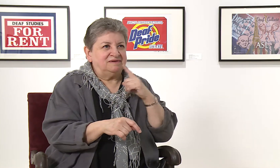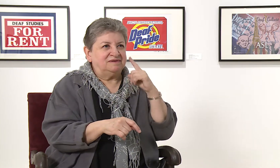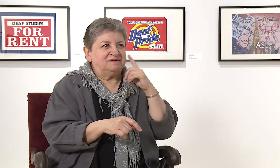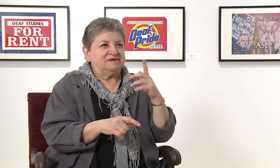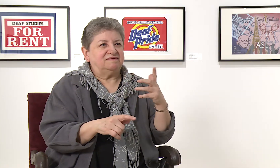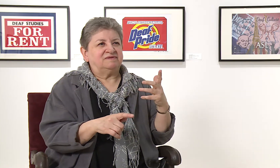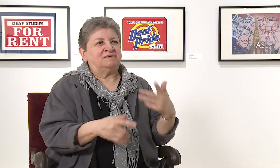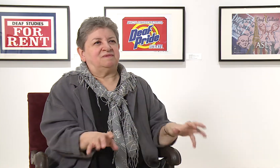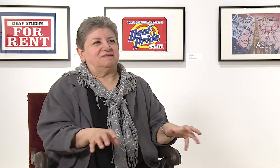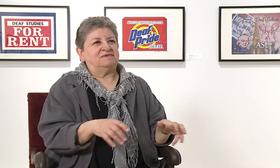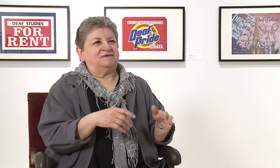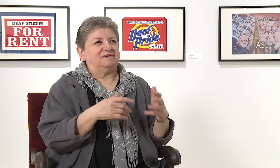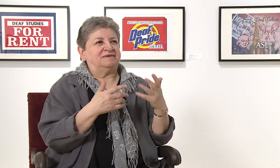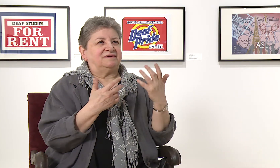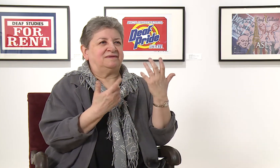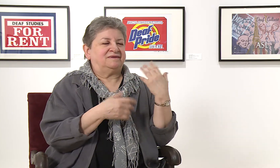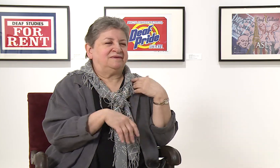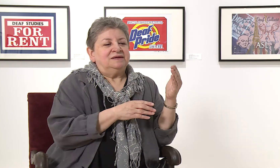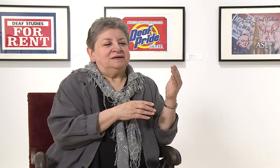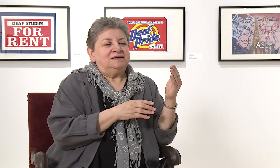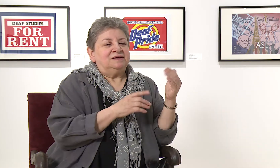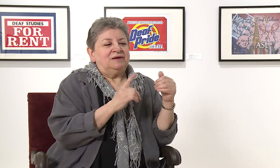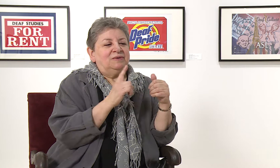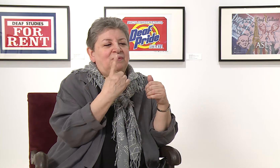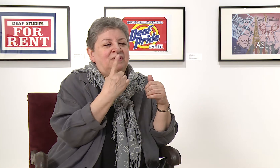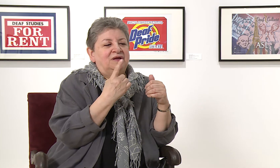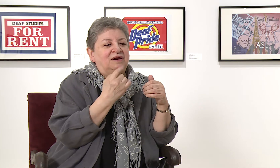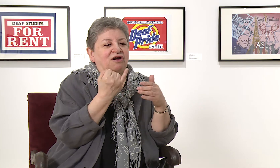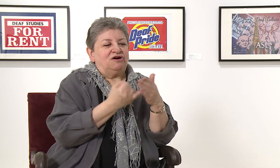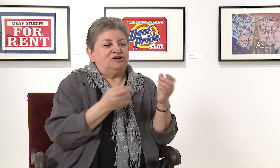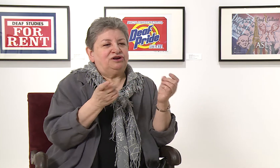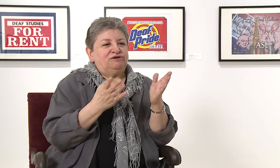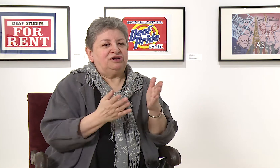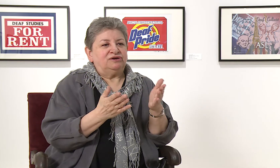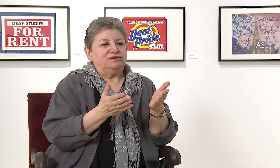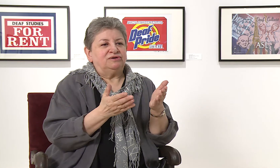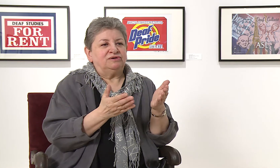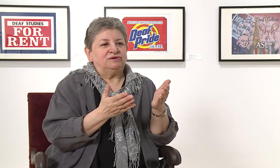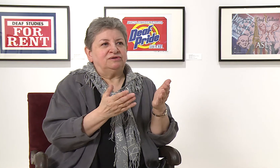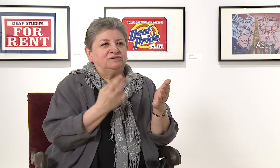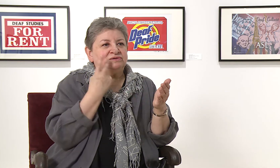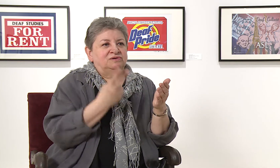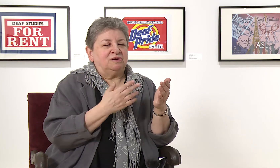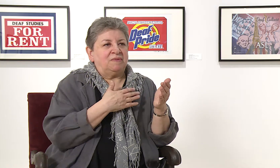because every time they would find out I was deaf, I was rejected.